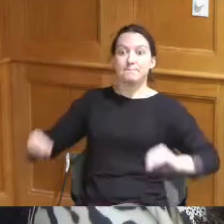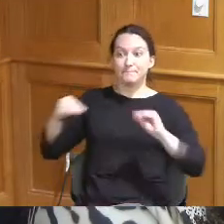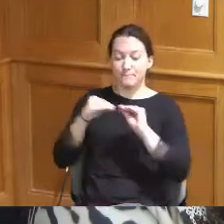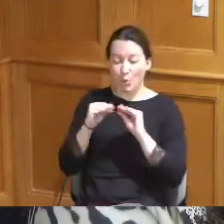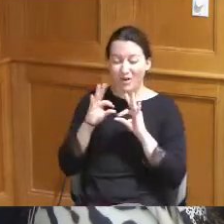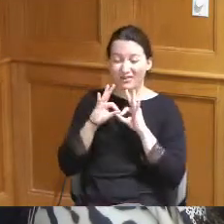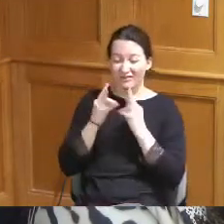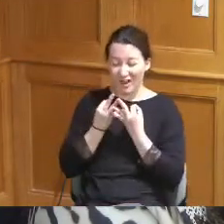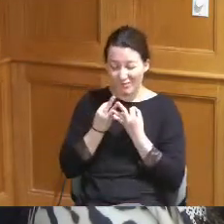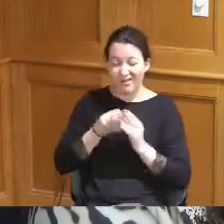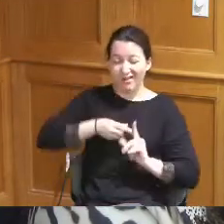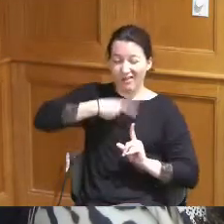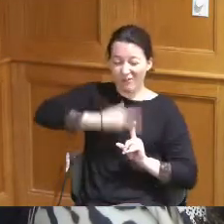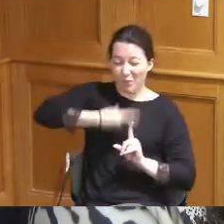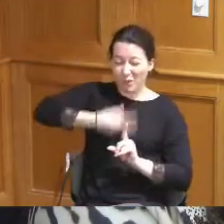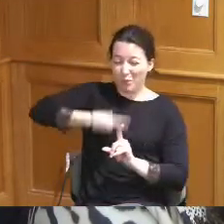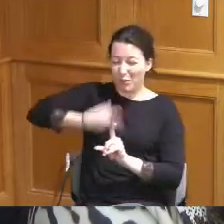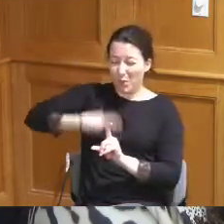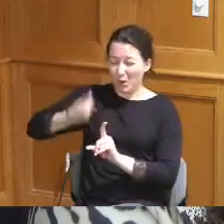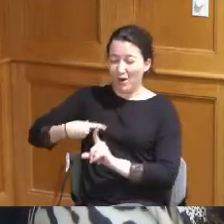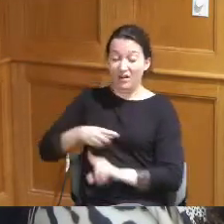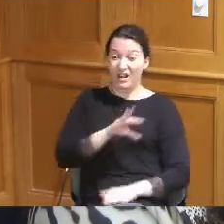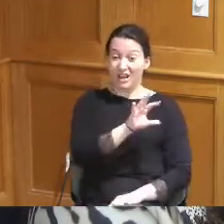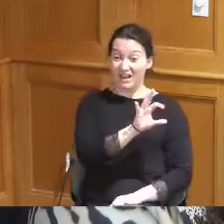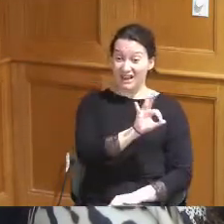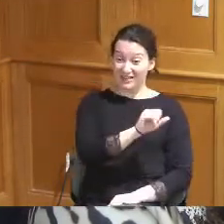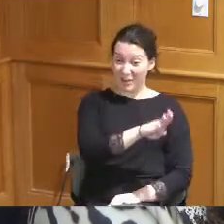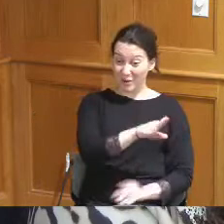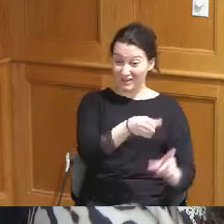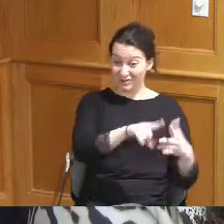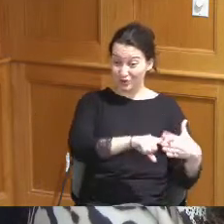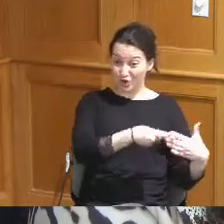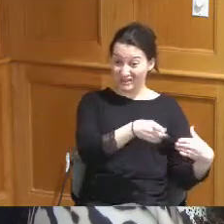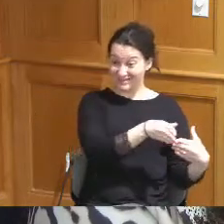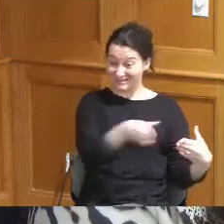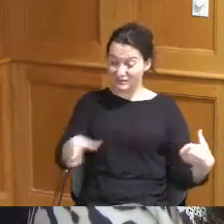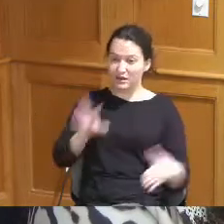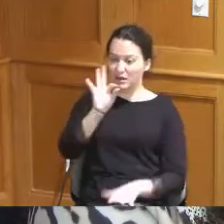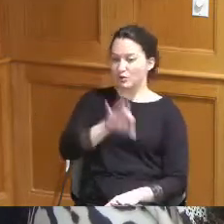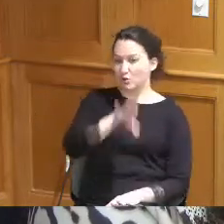month per month since February in February is when the government decided they were going to